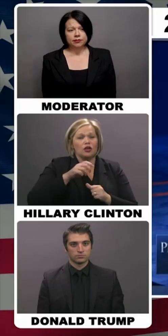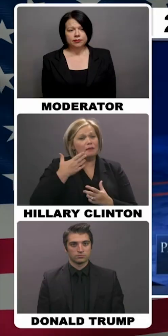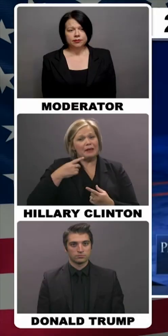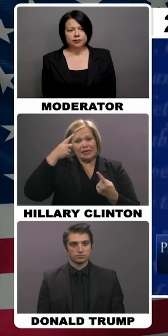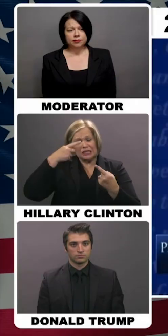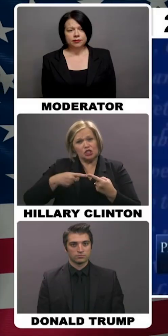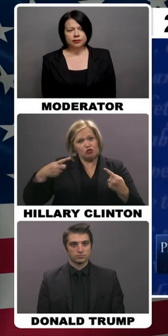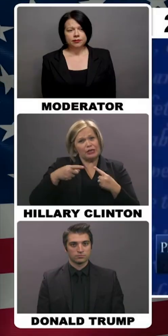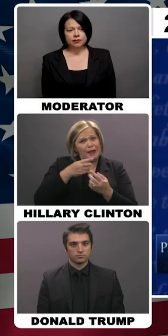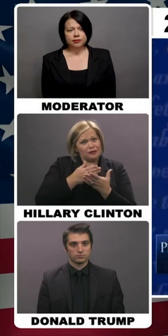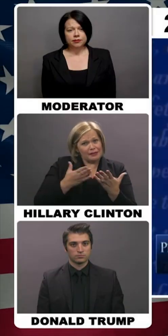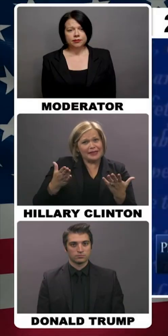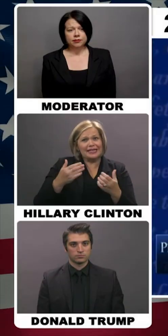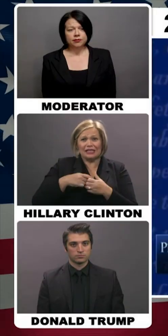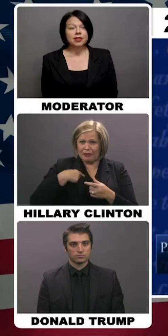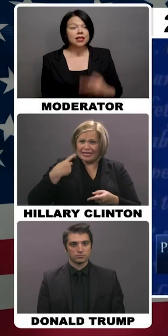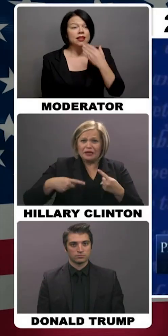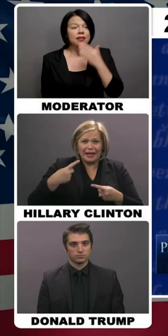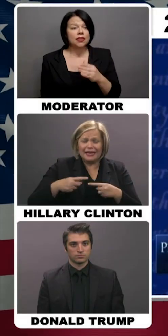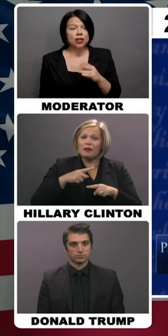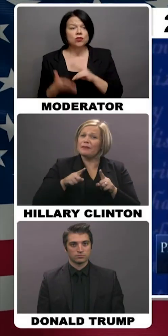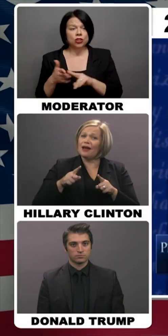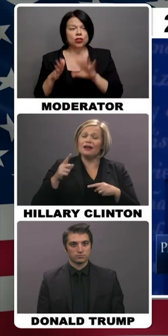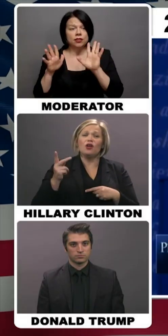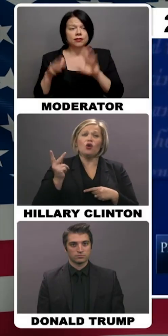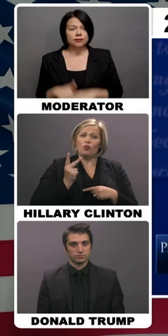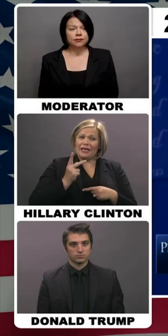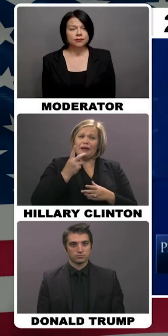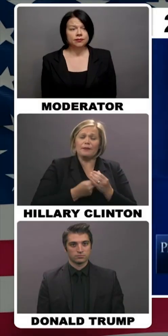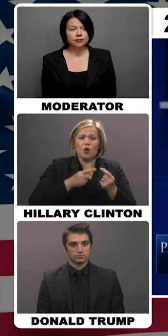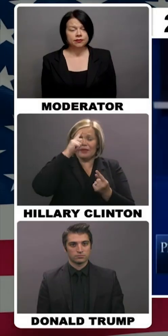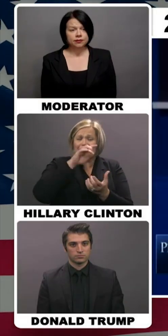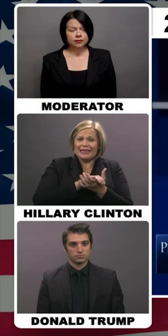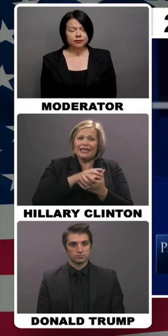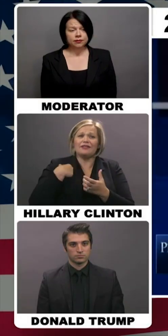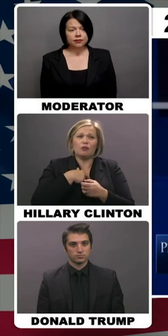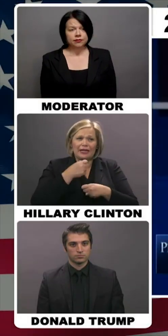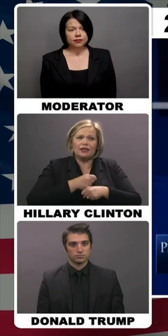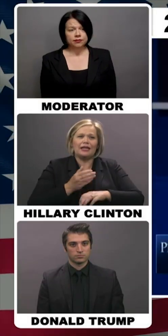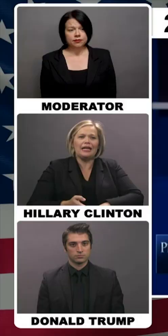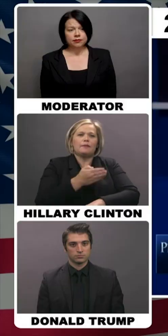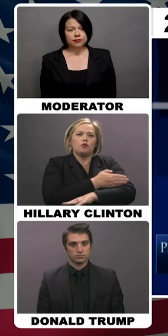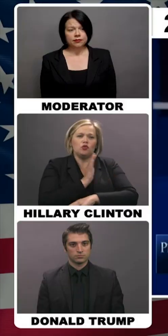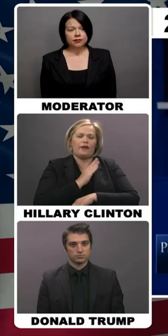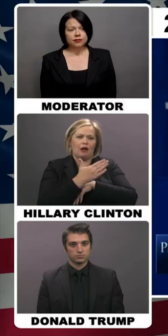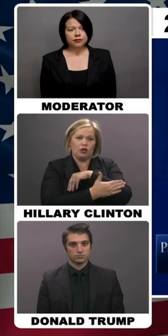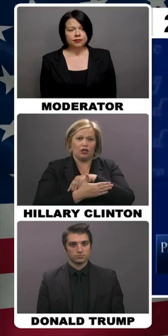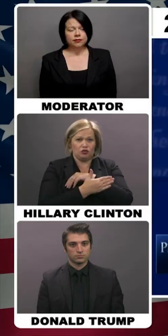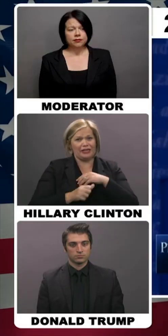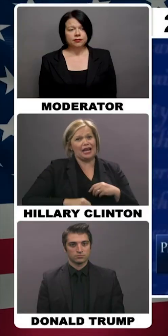and we had a lot of debates. Thank you, secretary. But we believed that we could make the country better. And I was proud of that. Lemme give you a minute, 20 seconds.